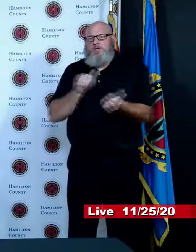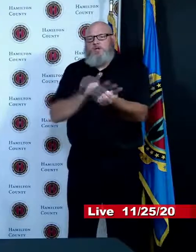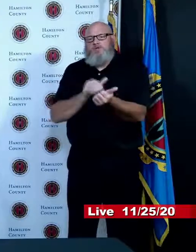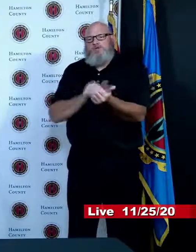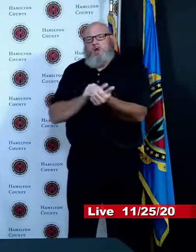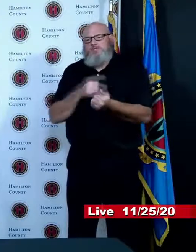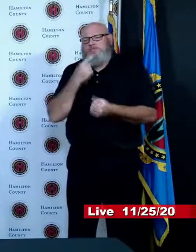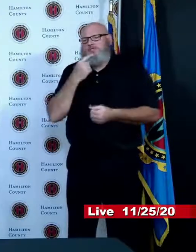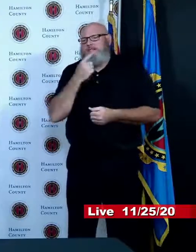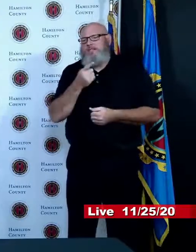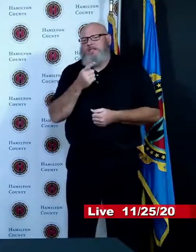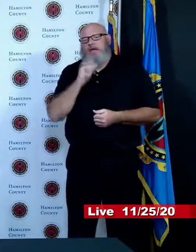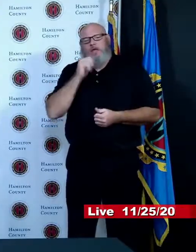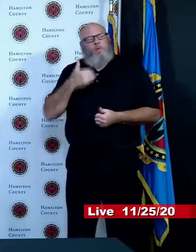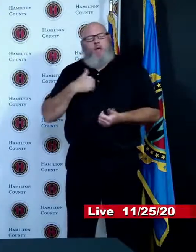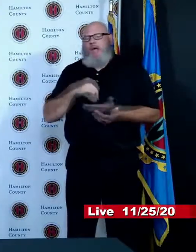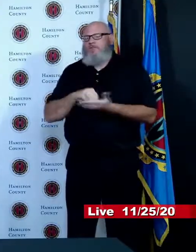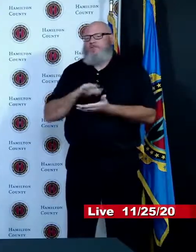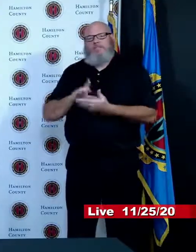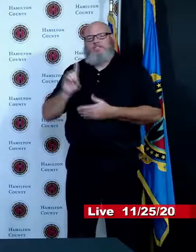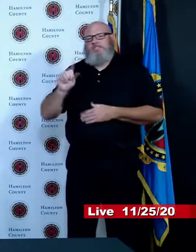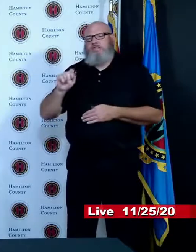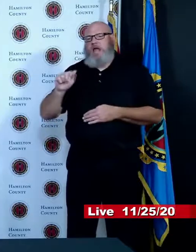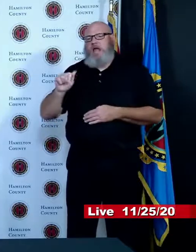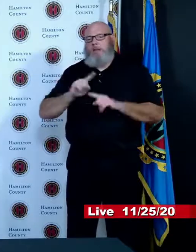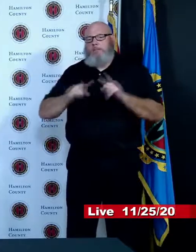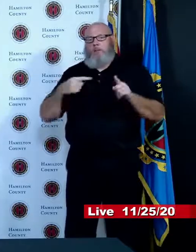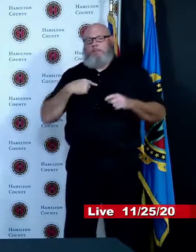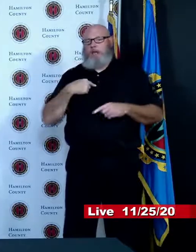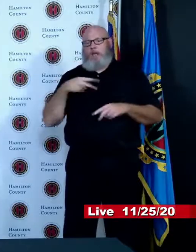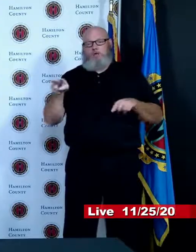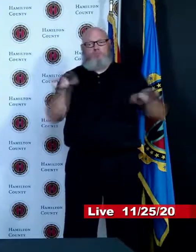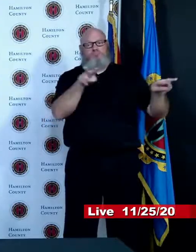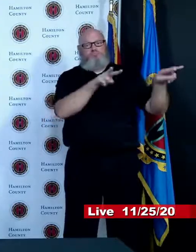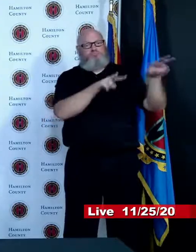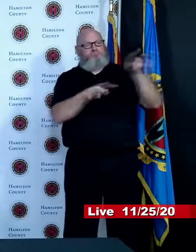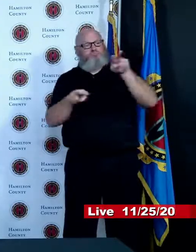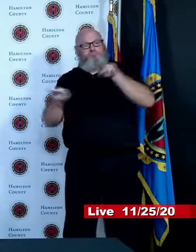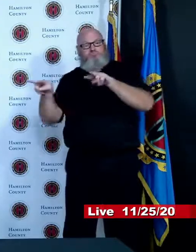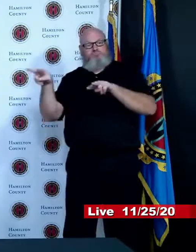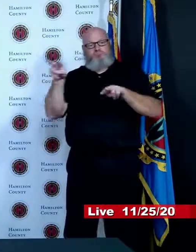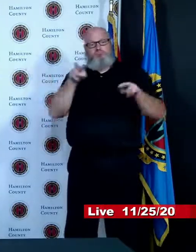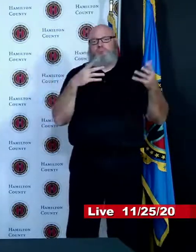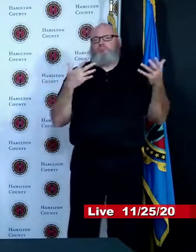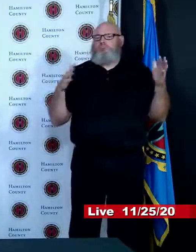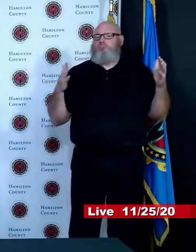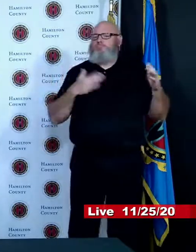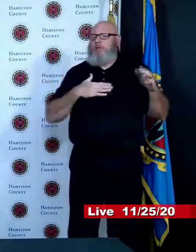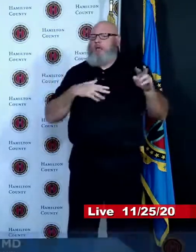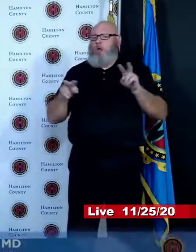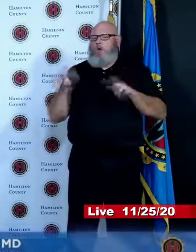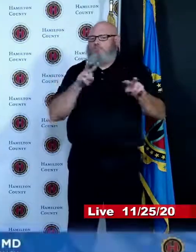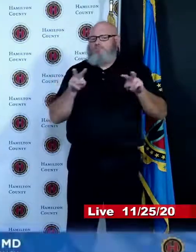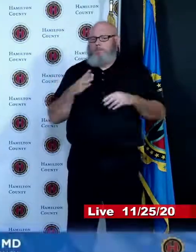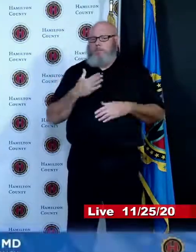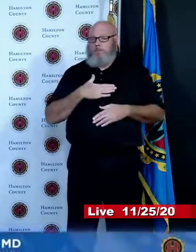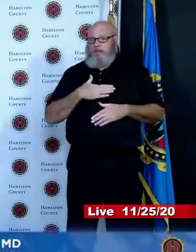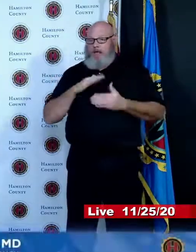but but my perspective is you know as I have you know been in my community I live in Clifton